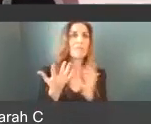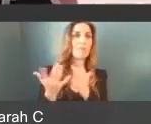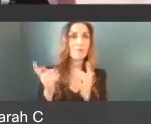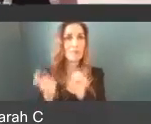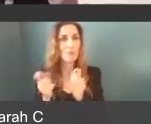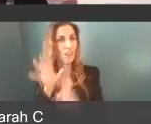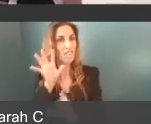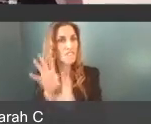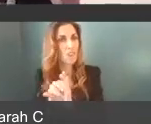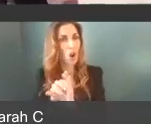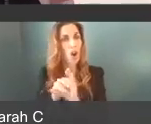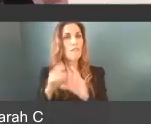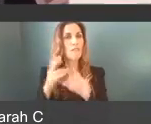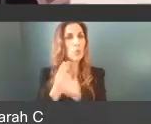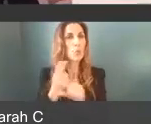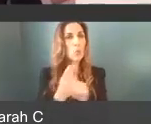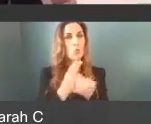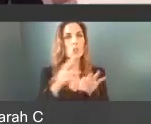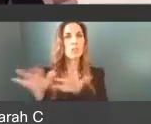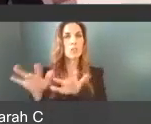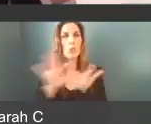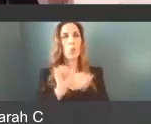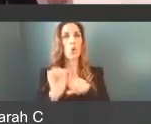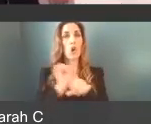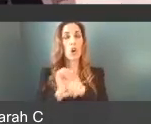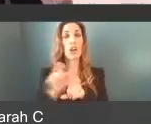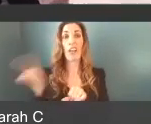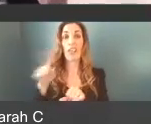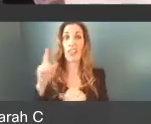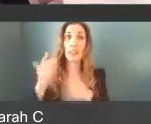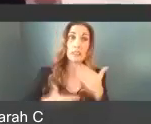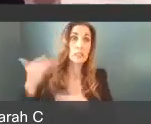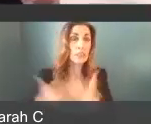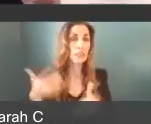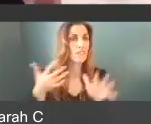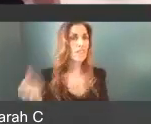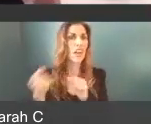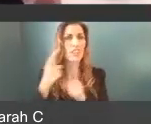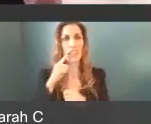And they have been working at breakneck speed on this. I think it's taken about three weeks for this